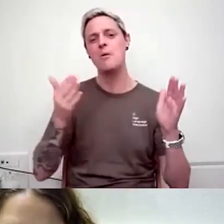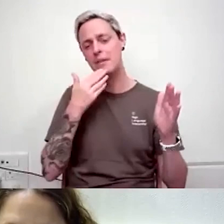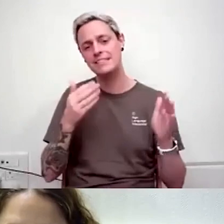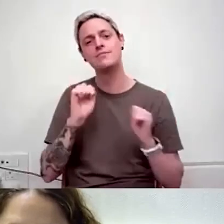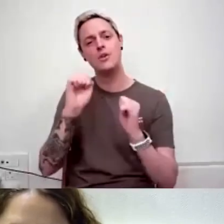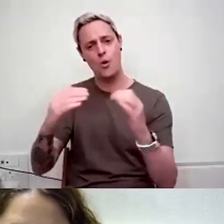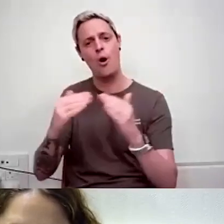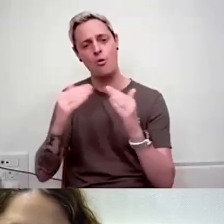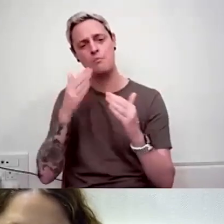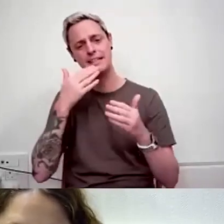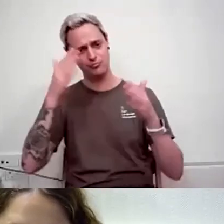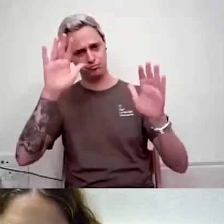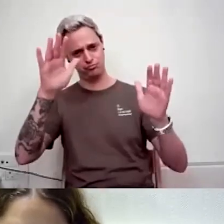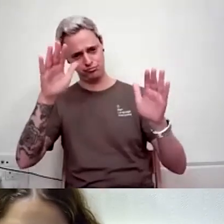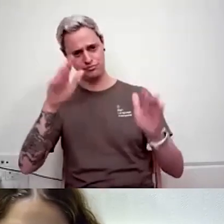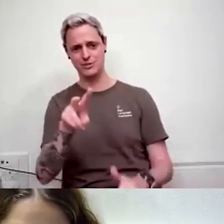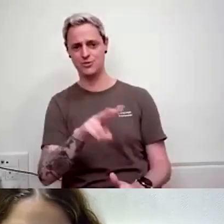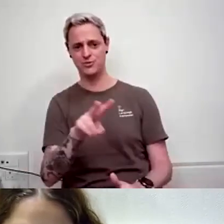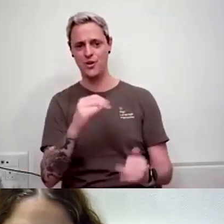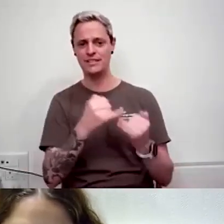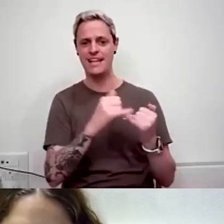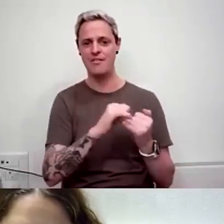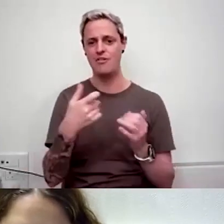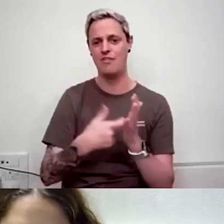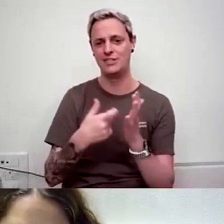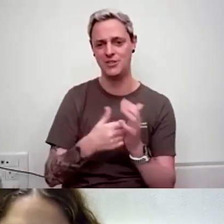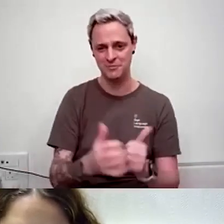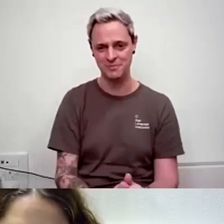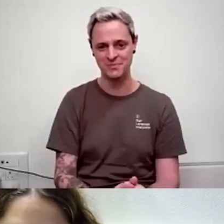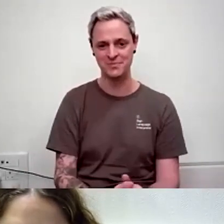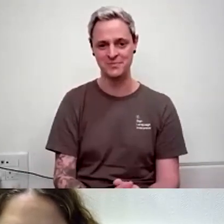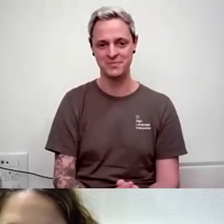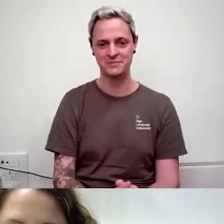to Sarah and Rachel, thank you so much.